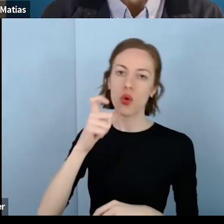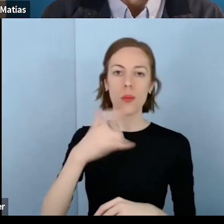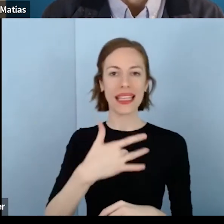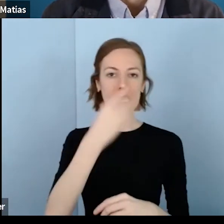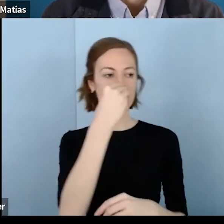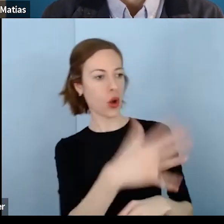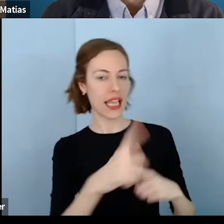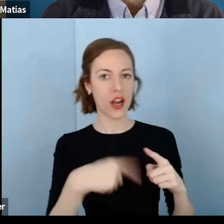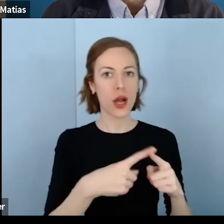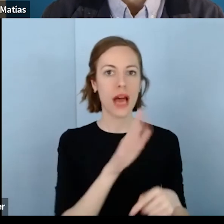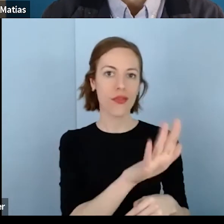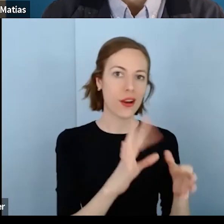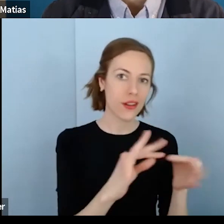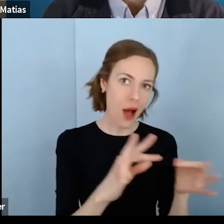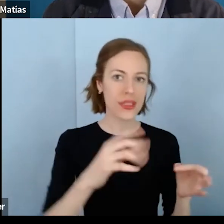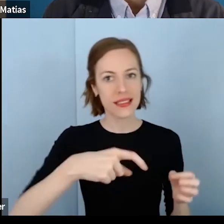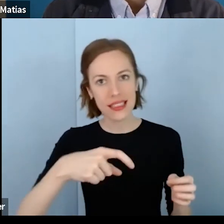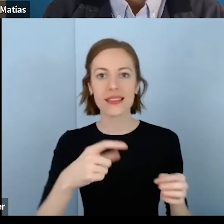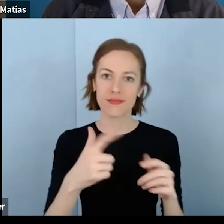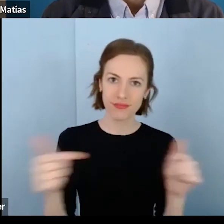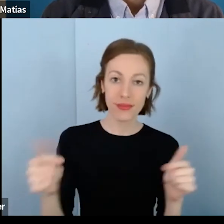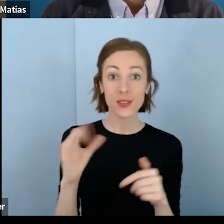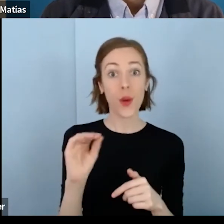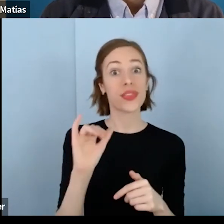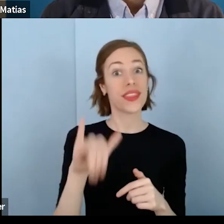And I think there needs to be so much more.